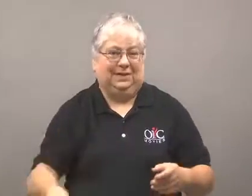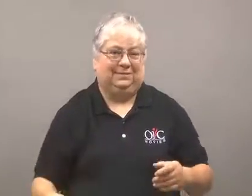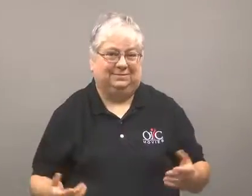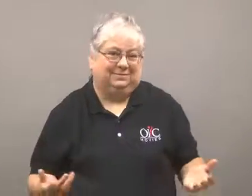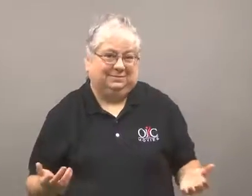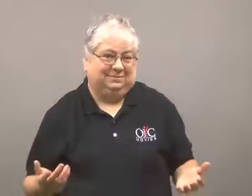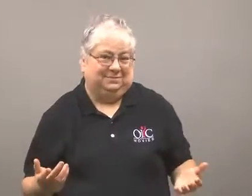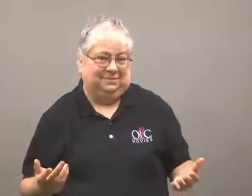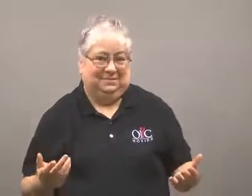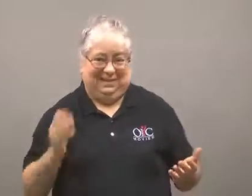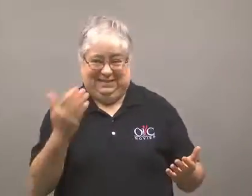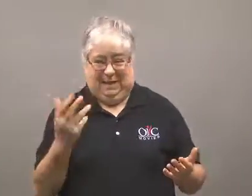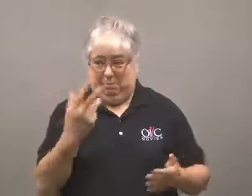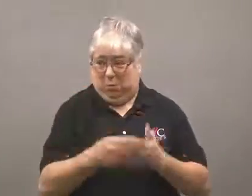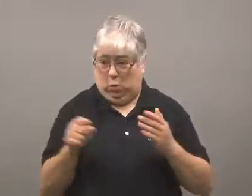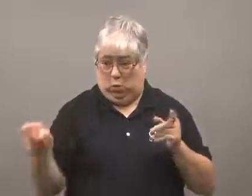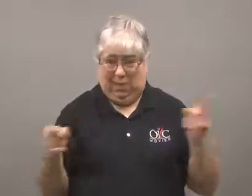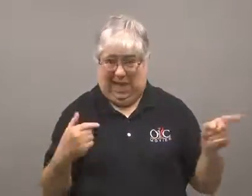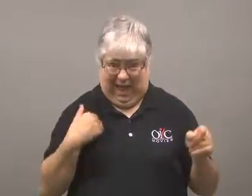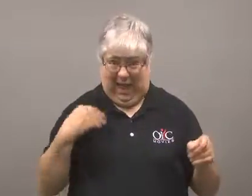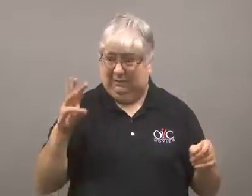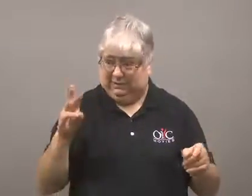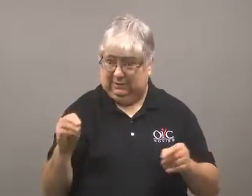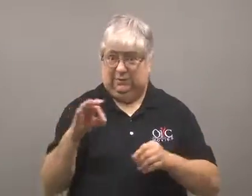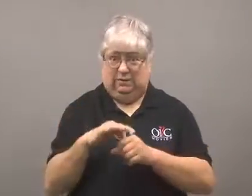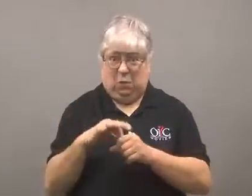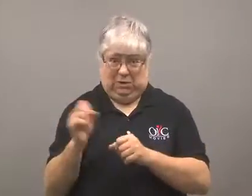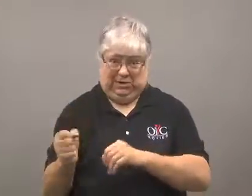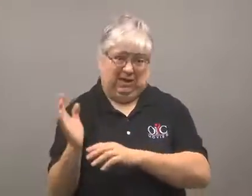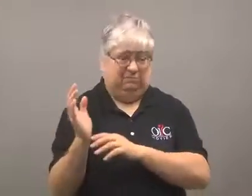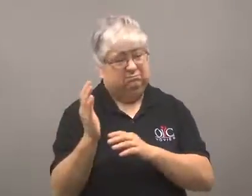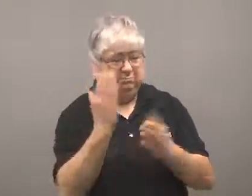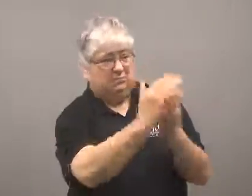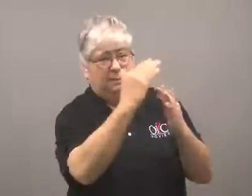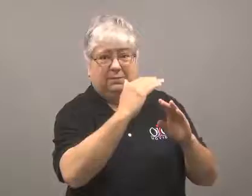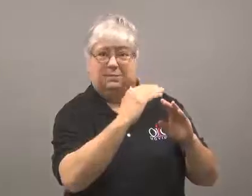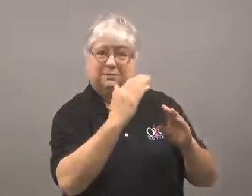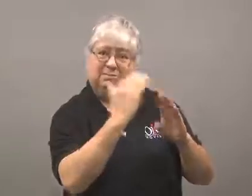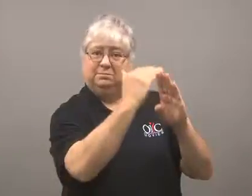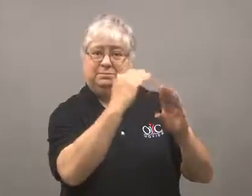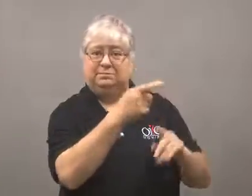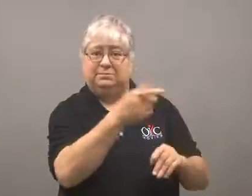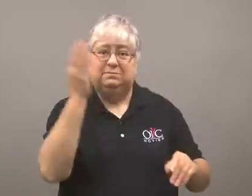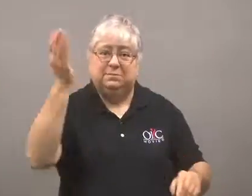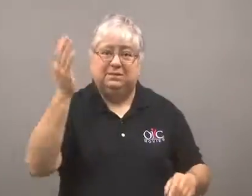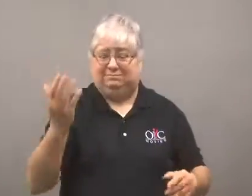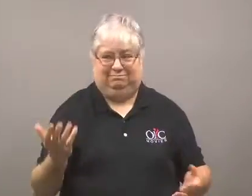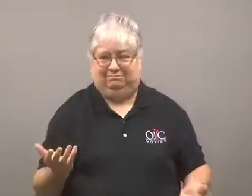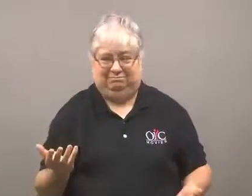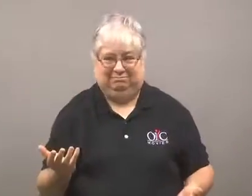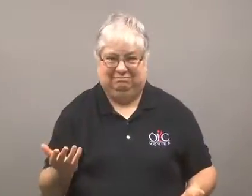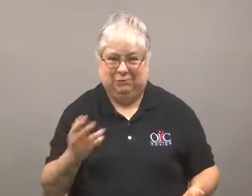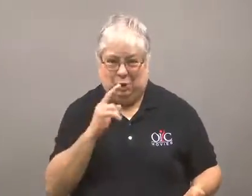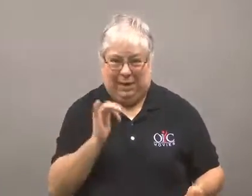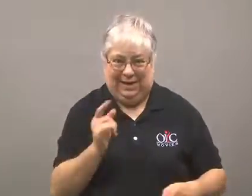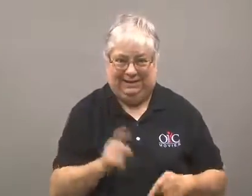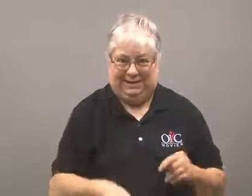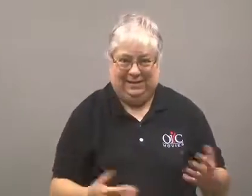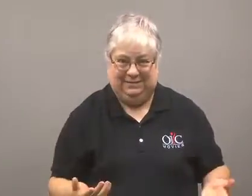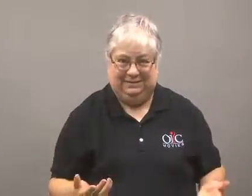Neither side has the 60 votes required.